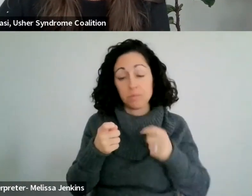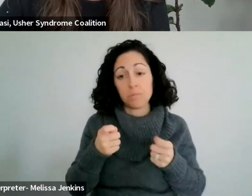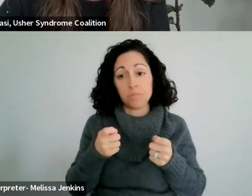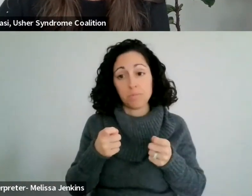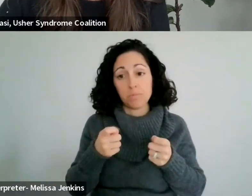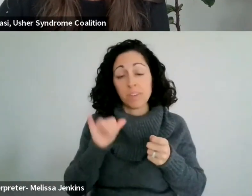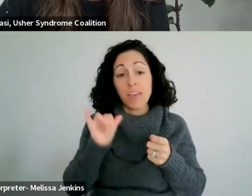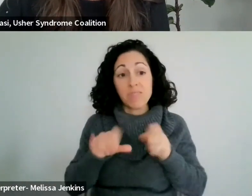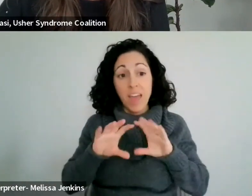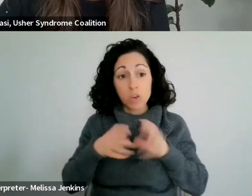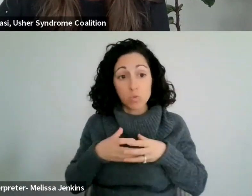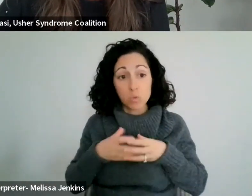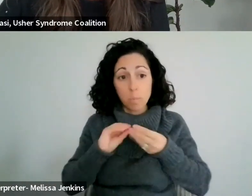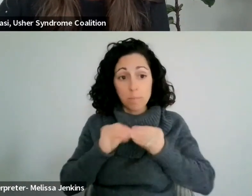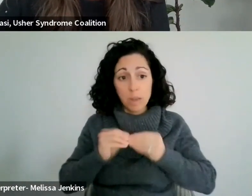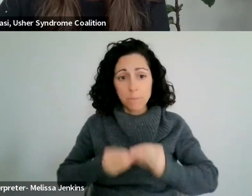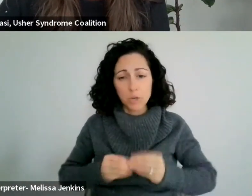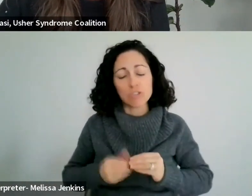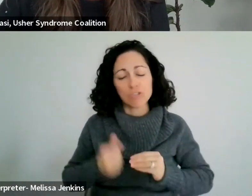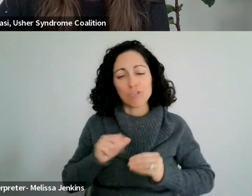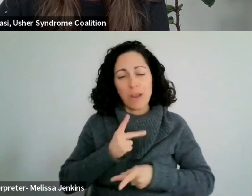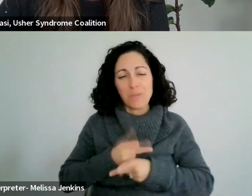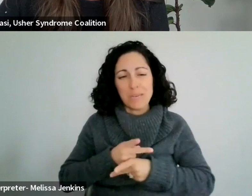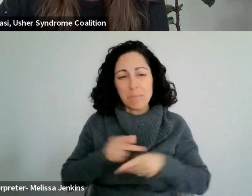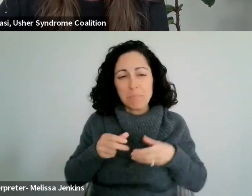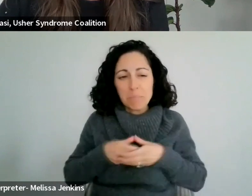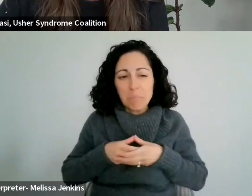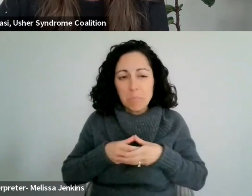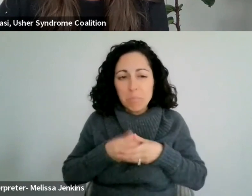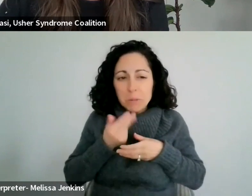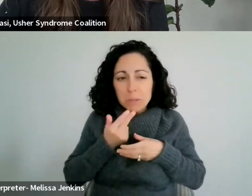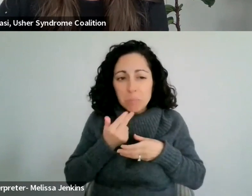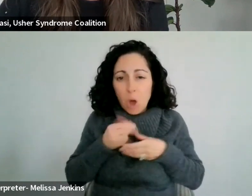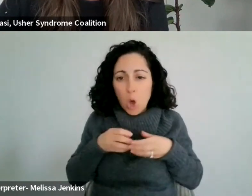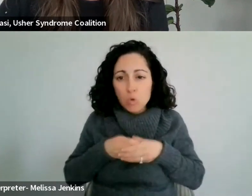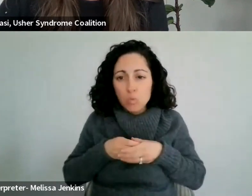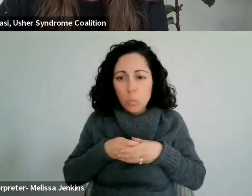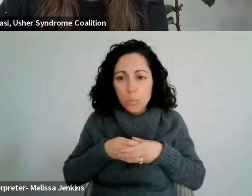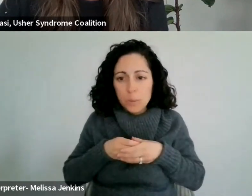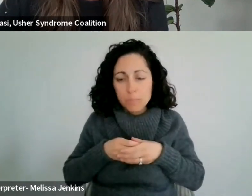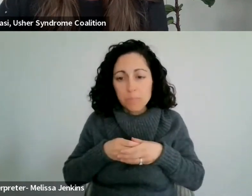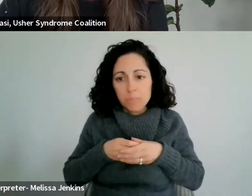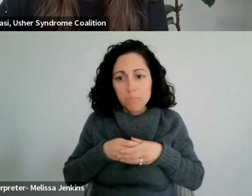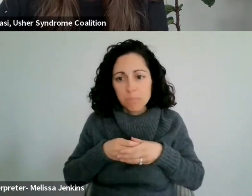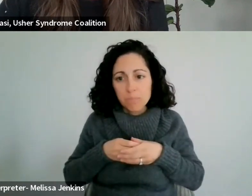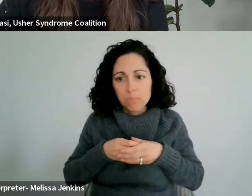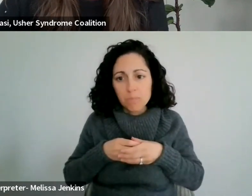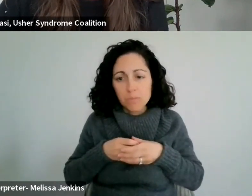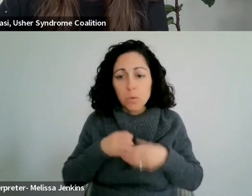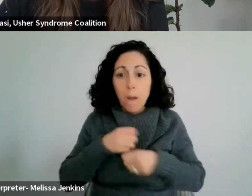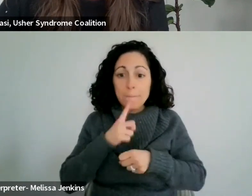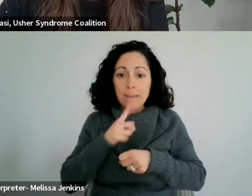group as small as possible. To keep the validity of the trial.